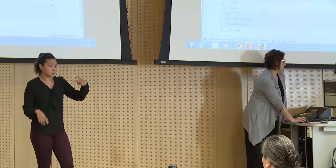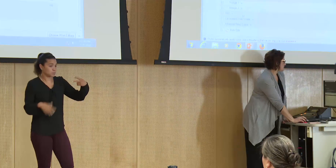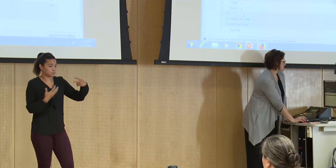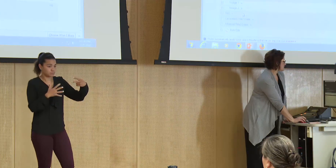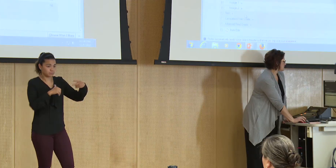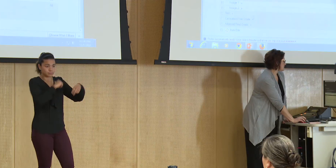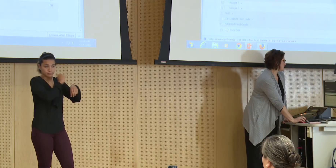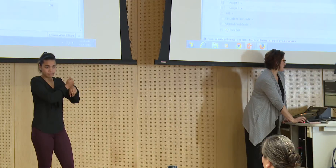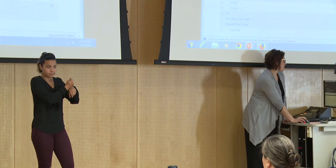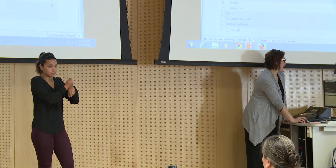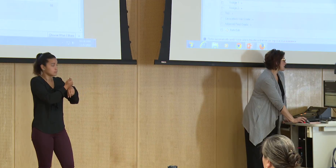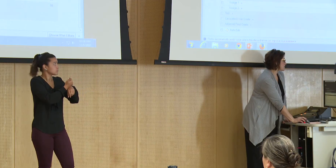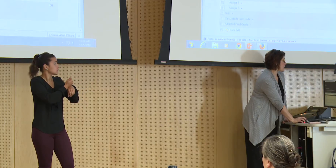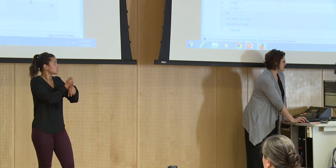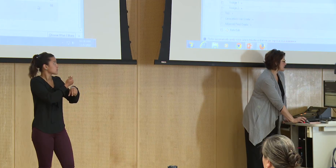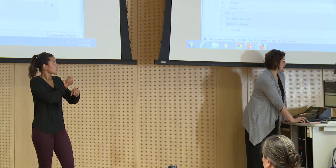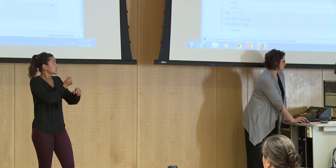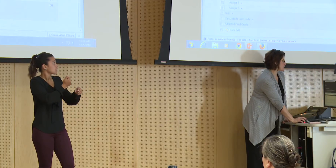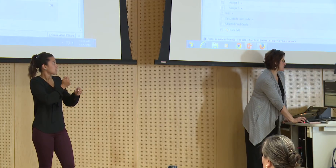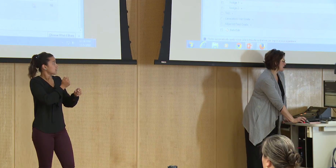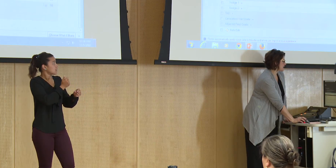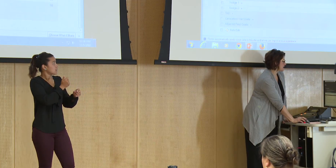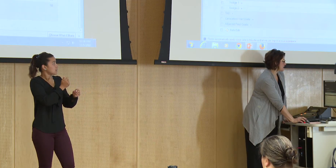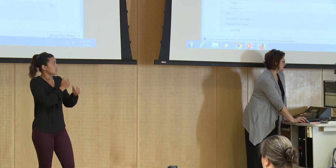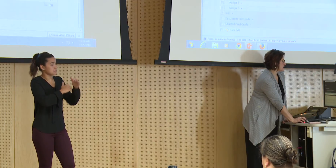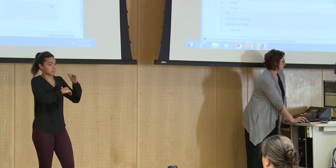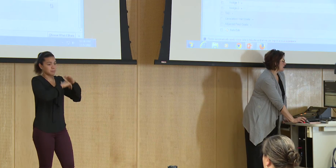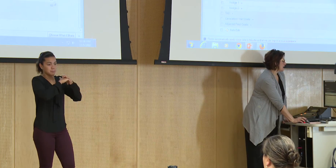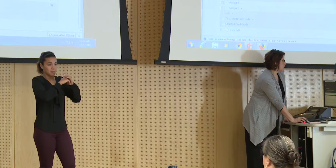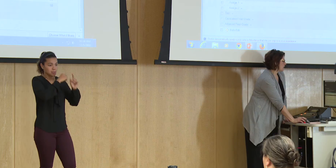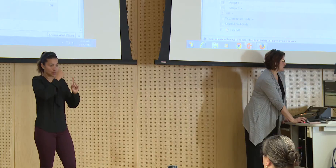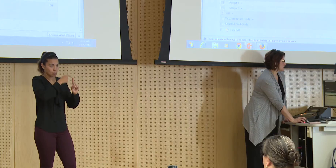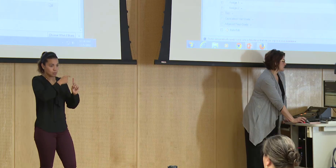the max points that I've provided it and the weights.